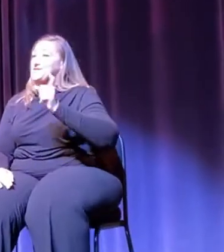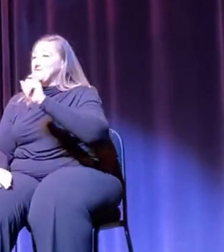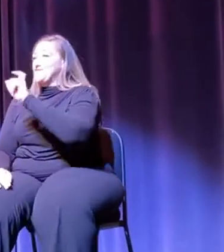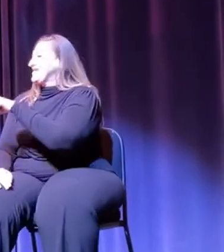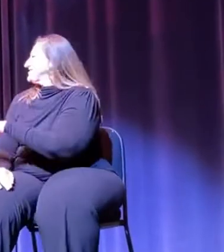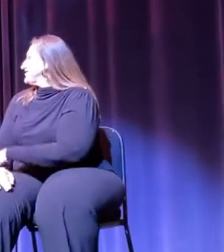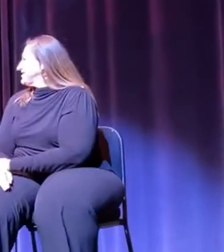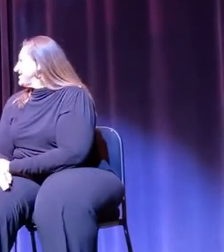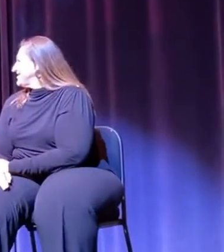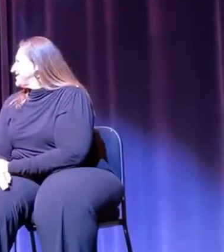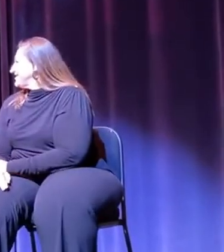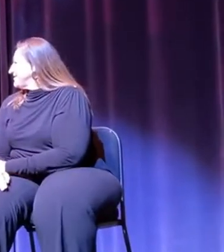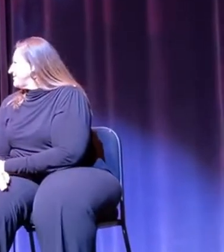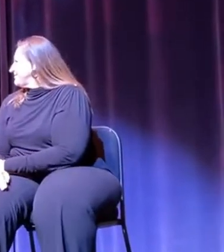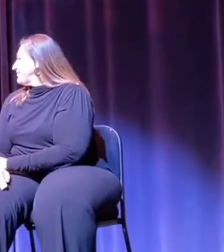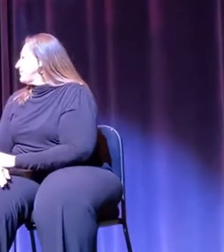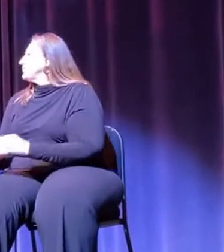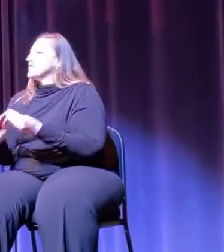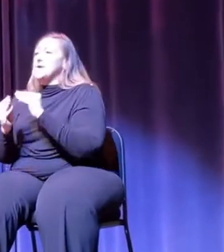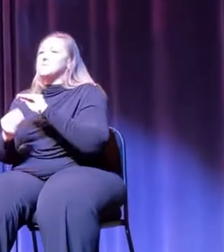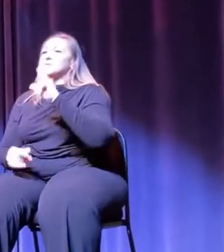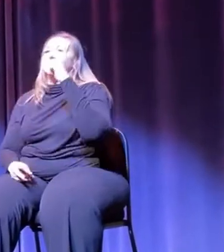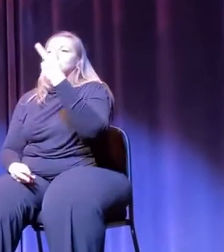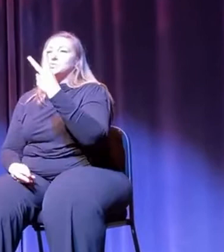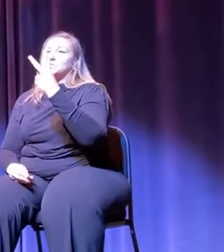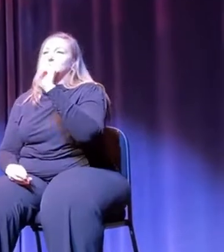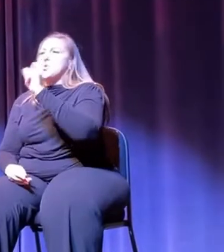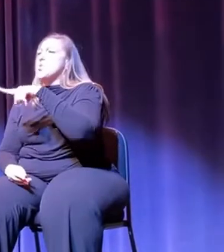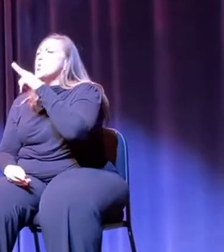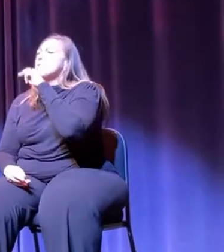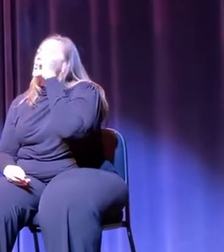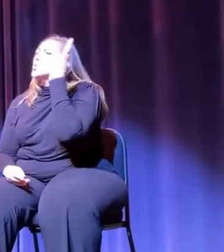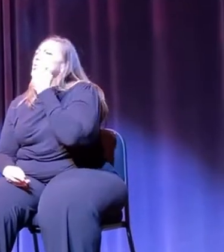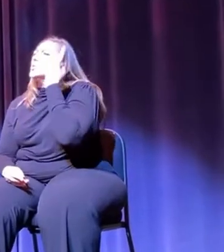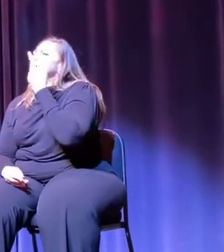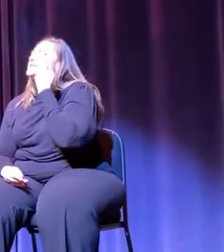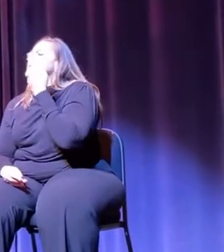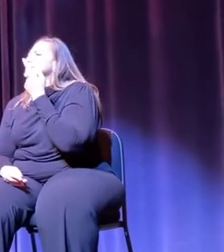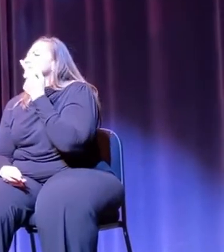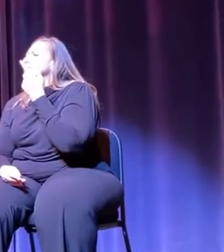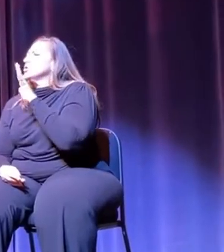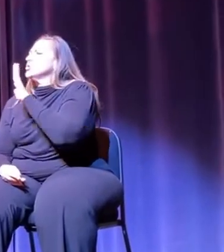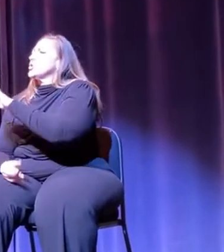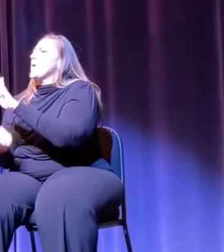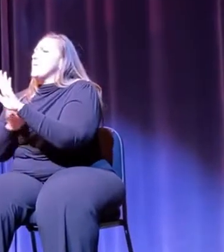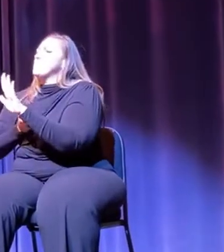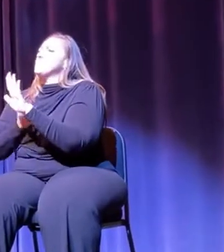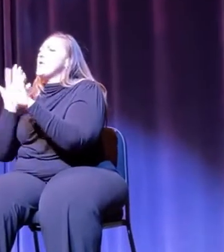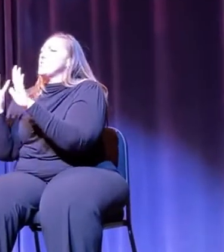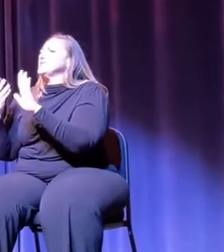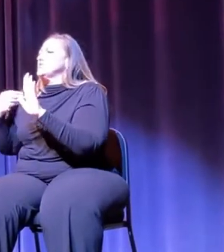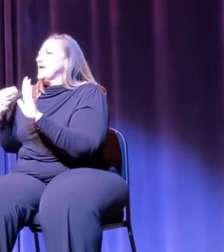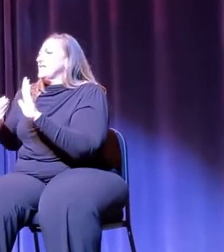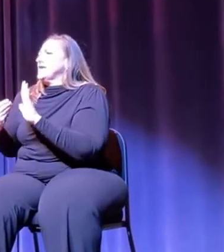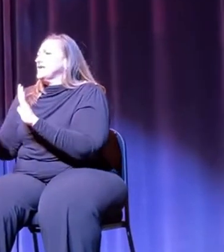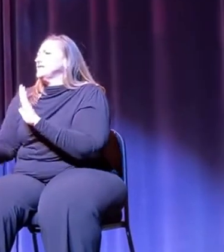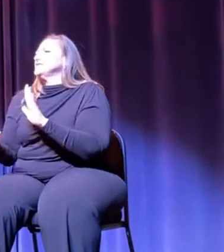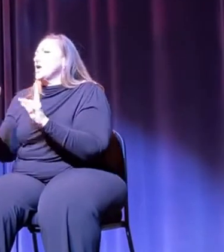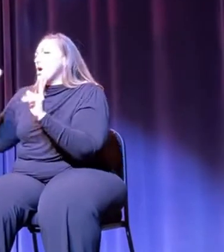The number two question I have is, who do you consider your poetry lineage, your political lineage?